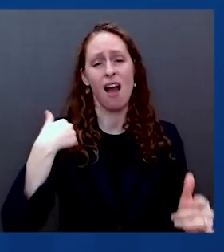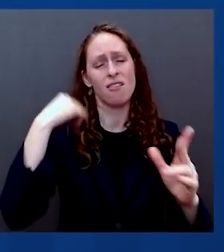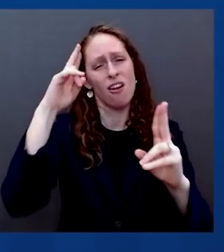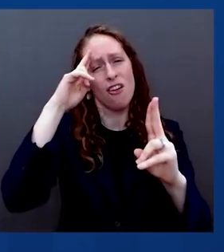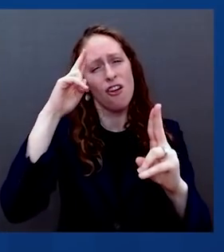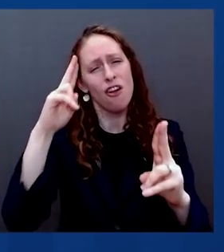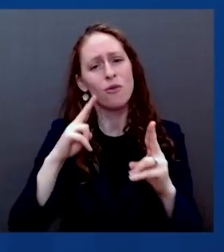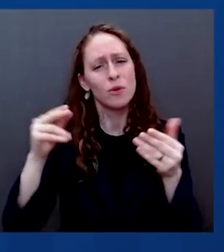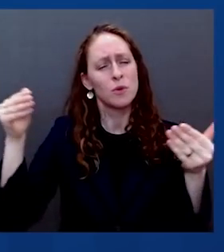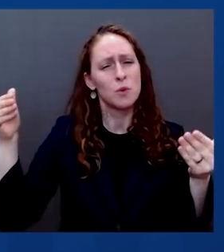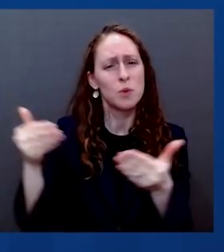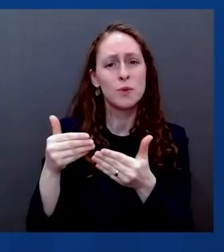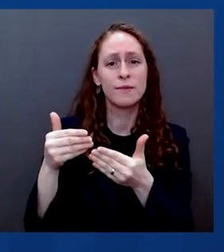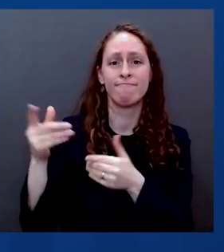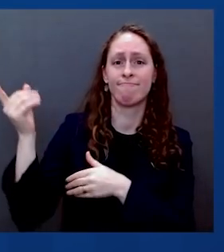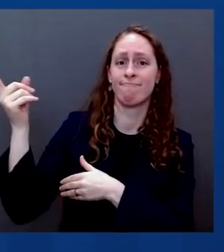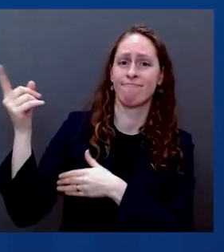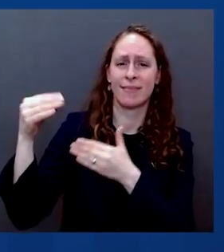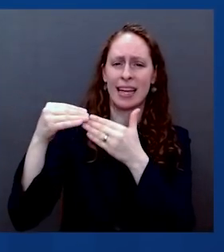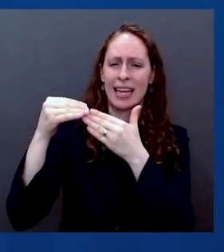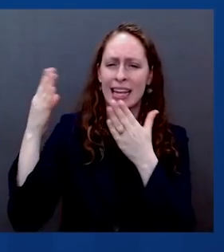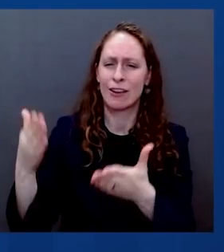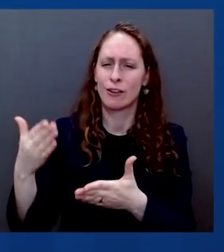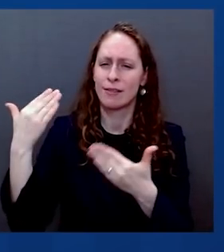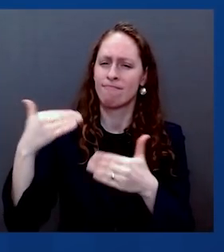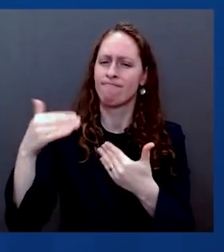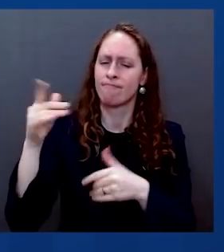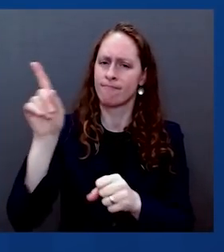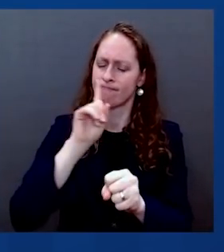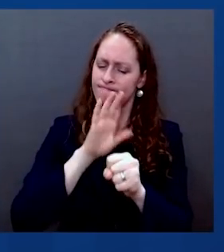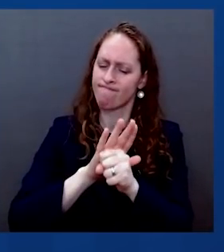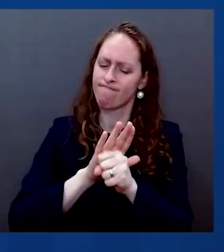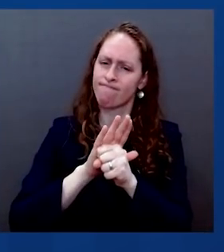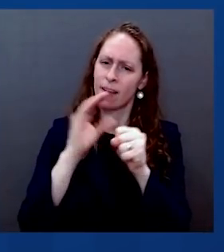to defend our democracy and ensure the ballot prevails.